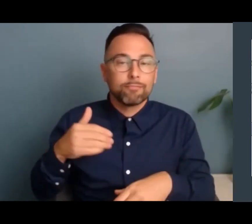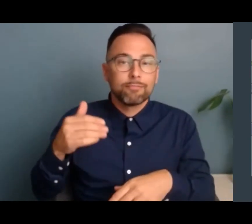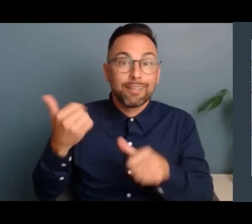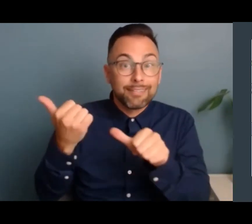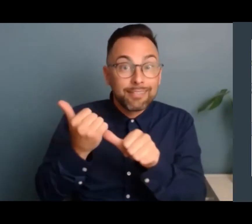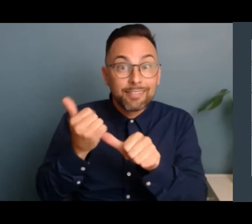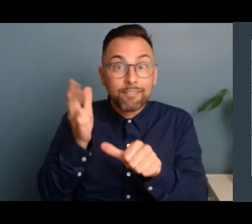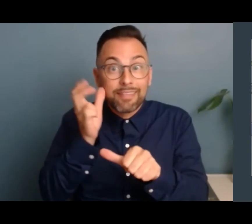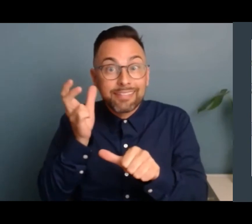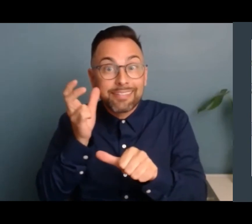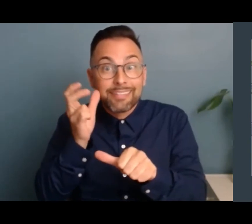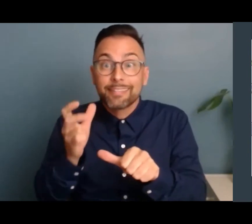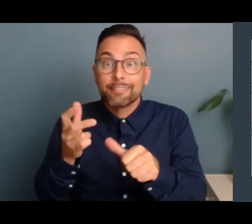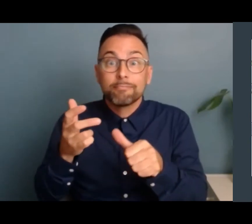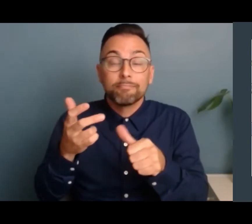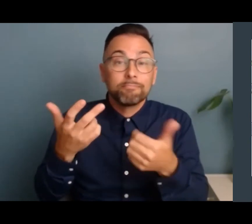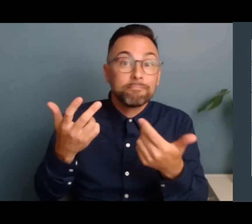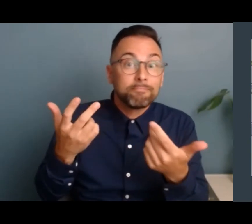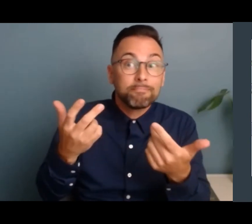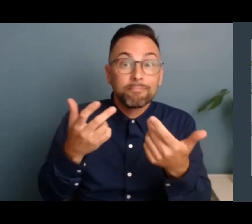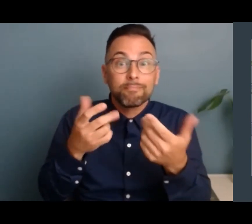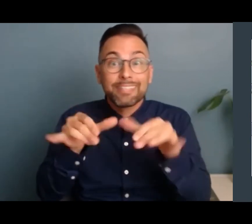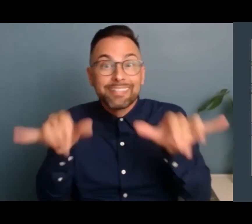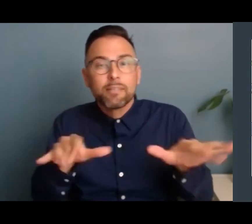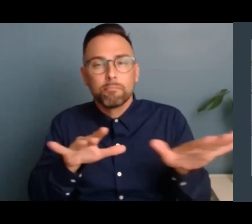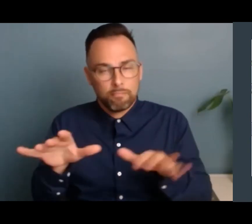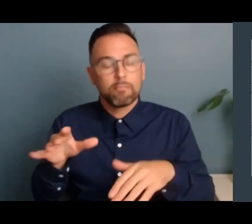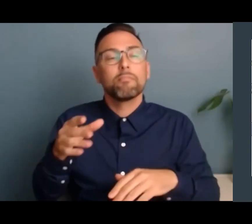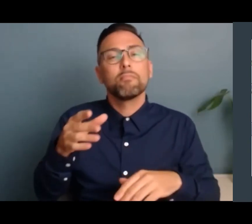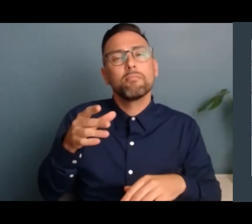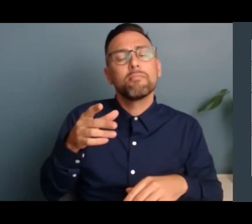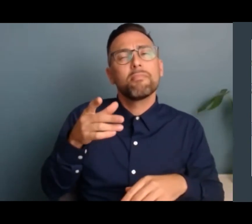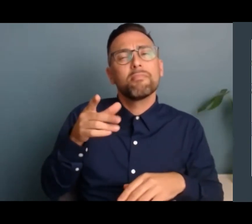or assistive technology of some sort,